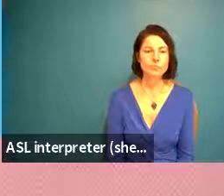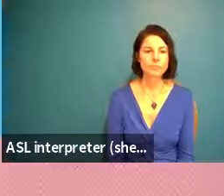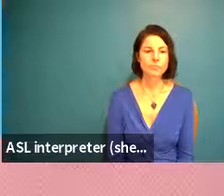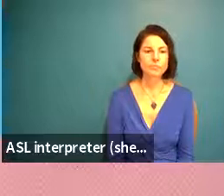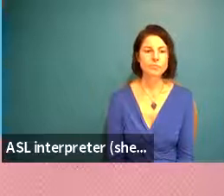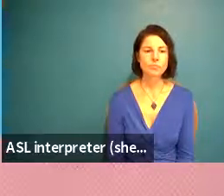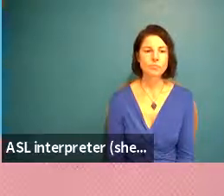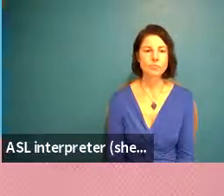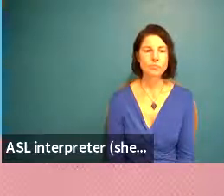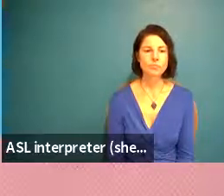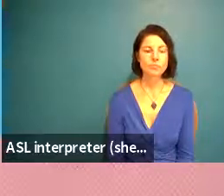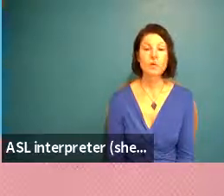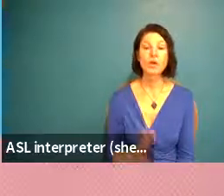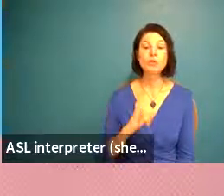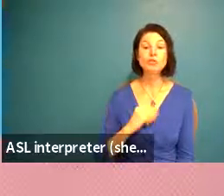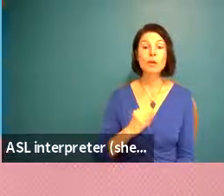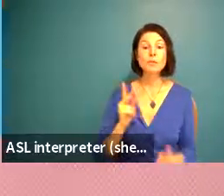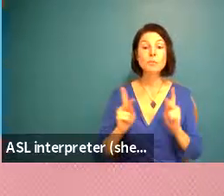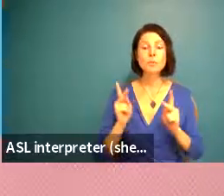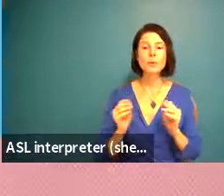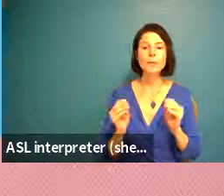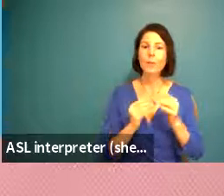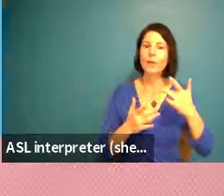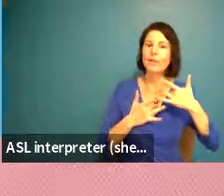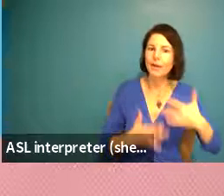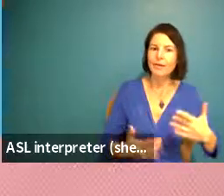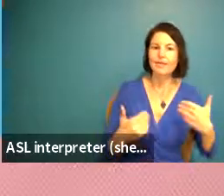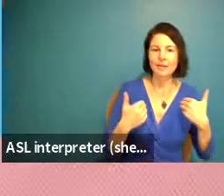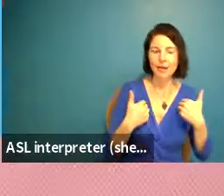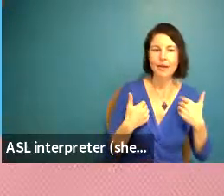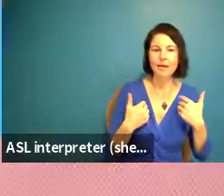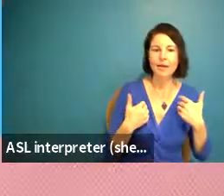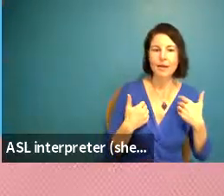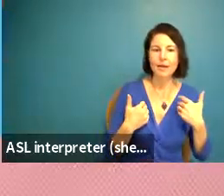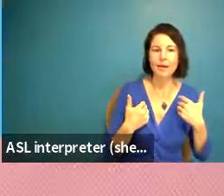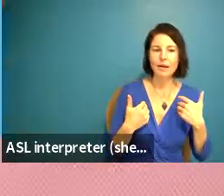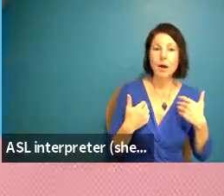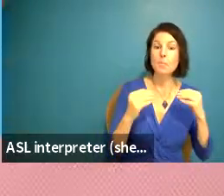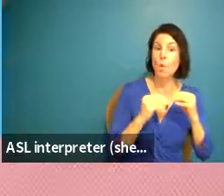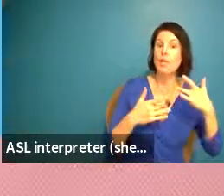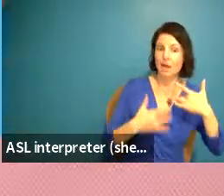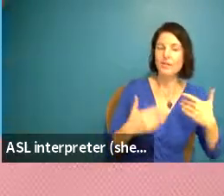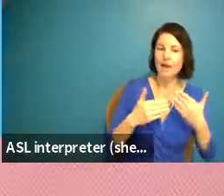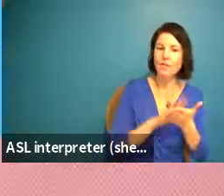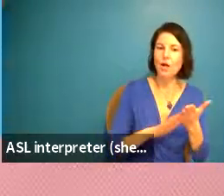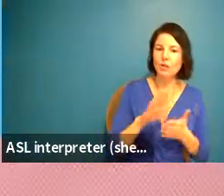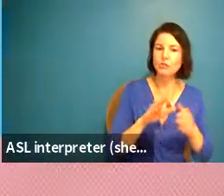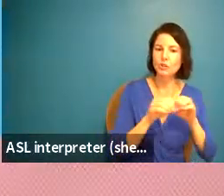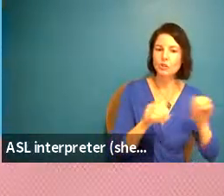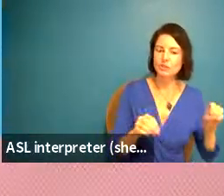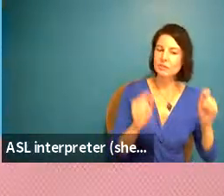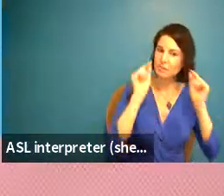likely to more likely to have college degrees. Surprisingly, we actually, you know, we're more likely to have attained at least